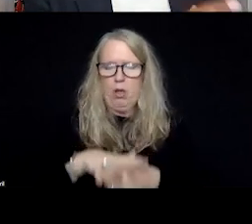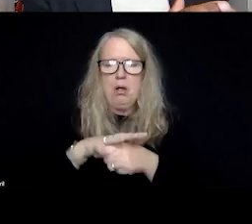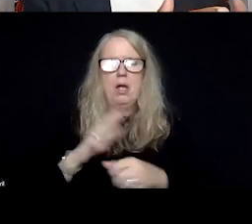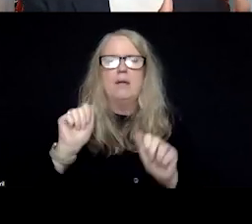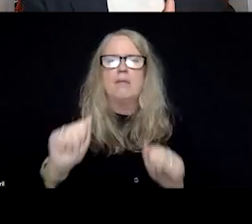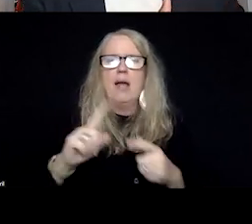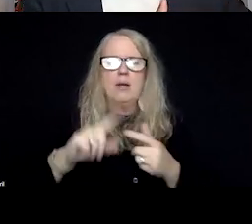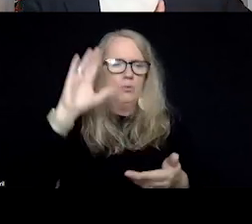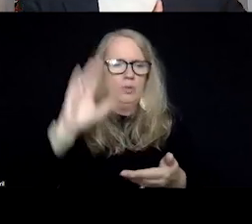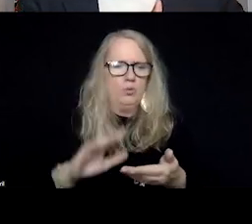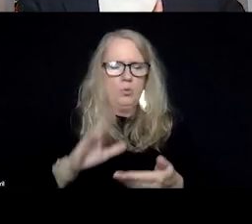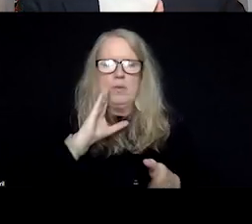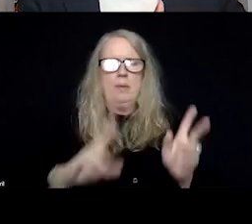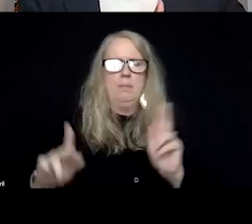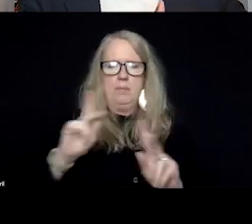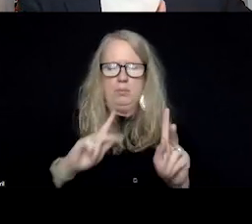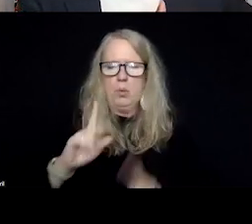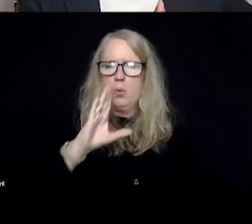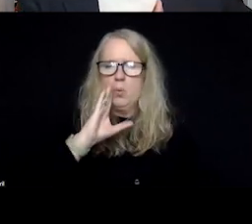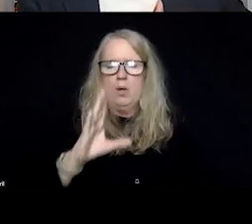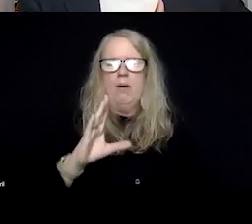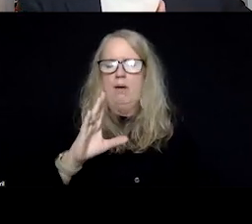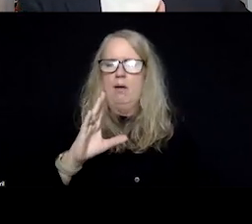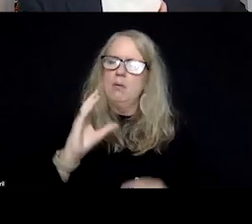LIKELIHOOD THAT PEOPLE ARE GOING TO HAVE MENTAL HEALTH